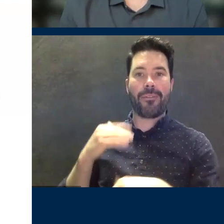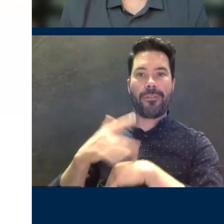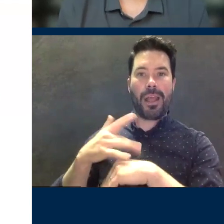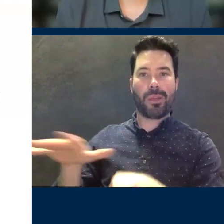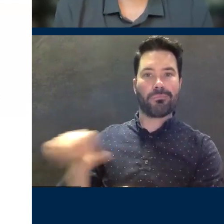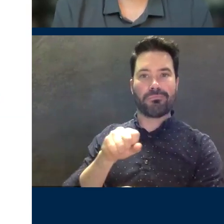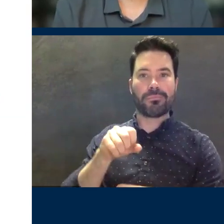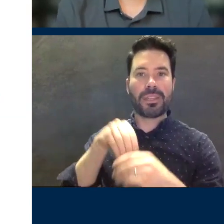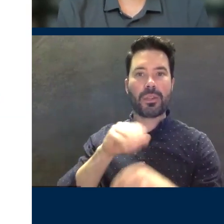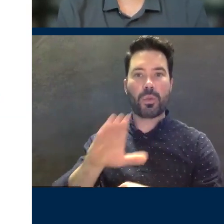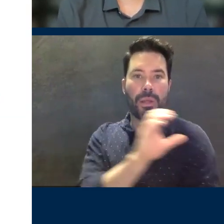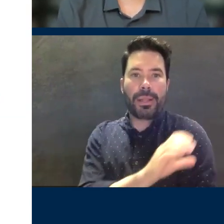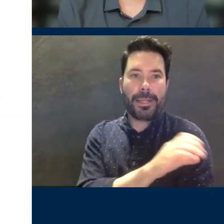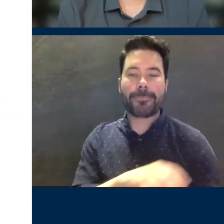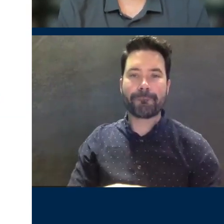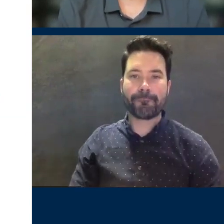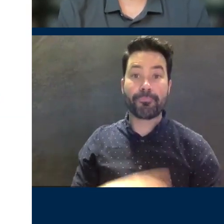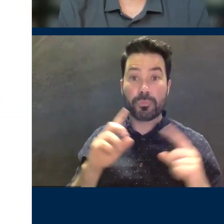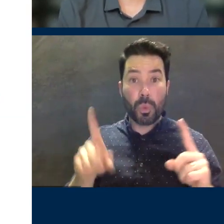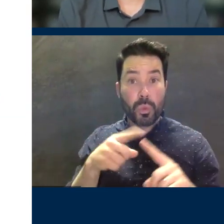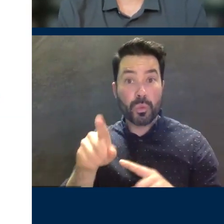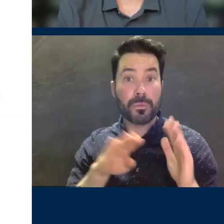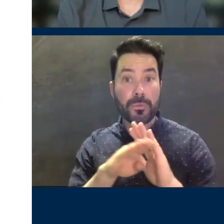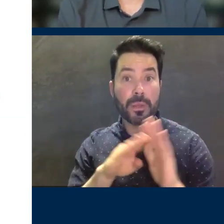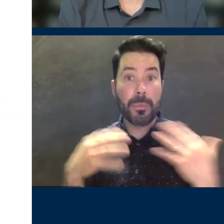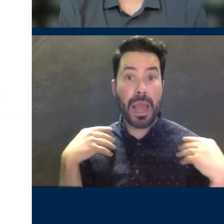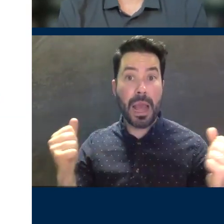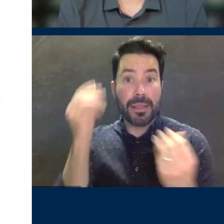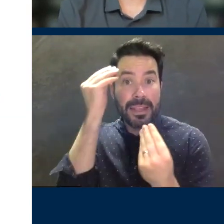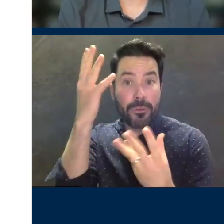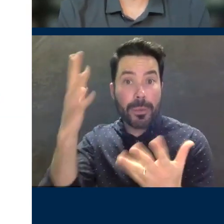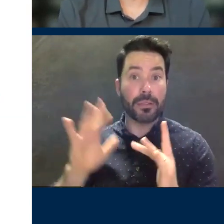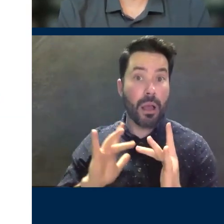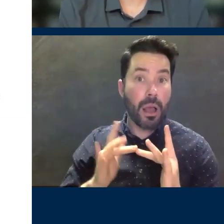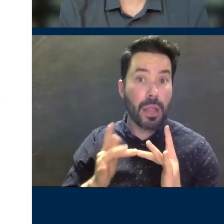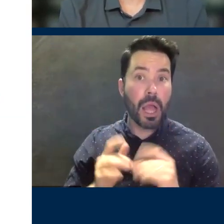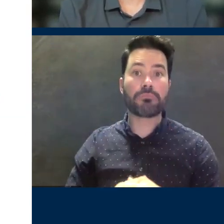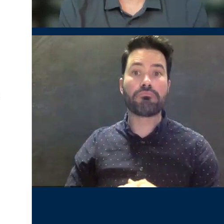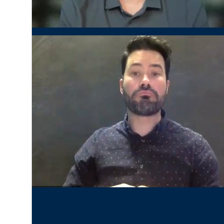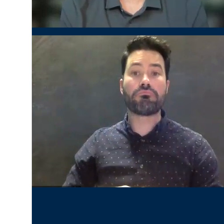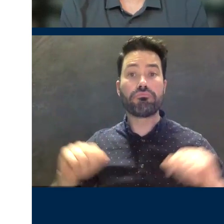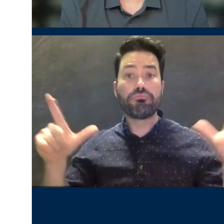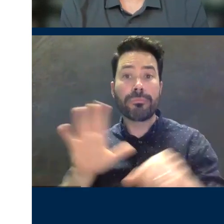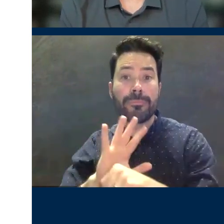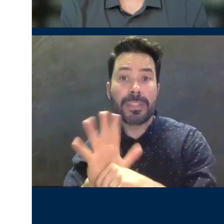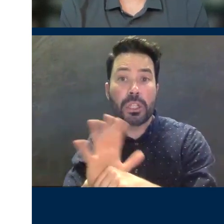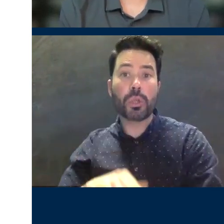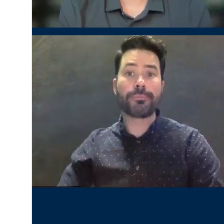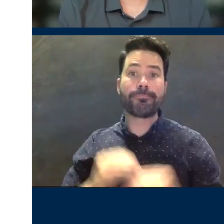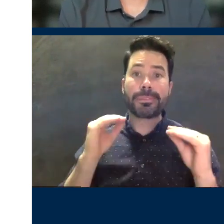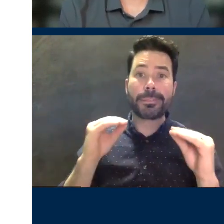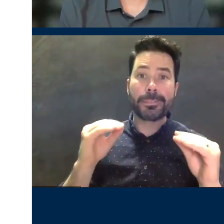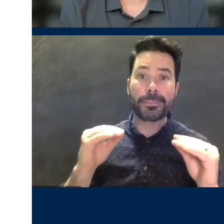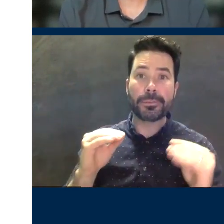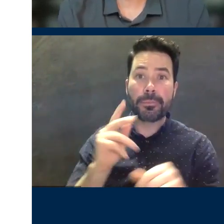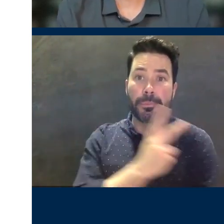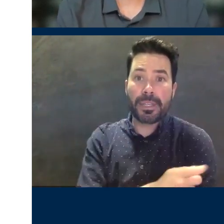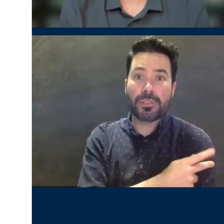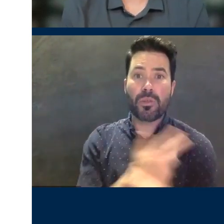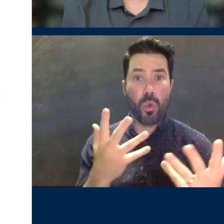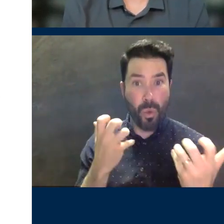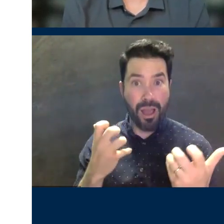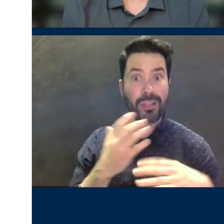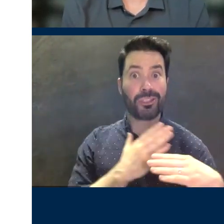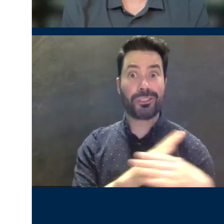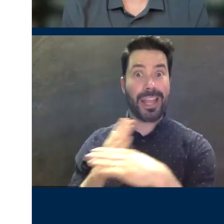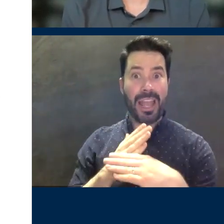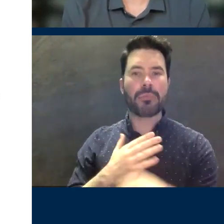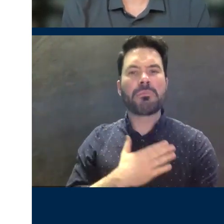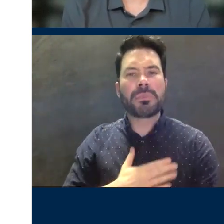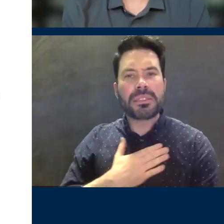When you're developing health information online creating videos to teach our patients, and you want to share them, please please check and see if they're accessible.